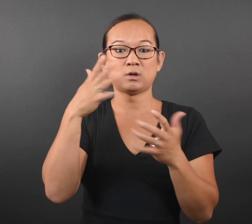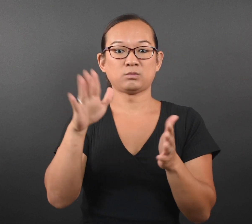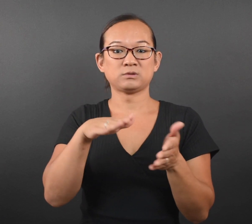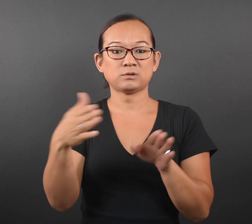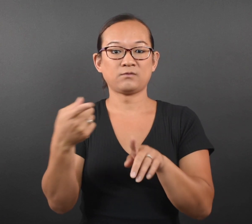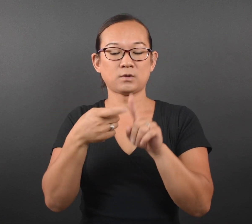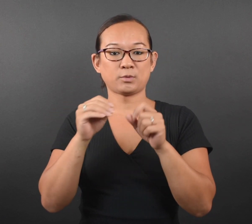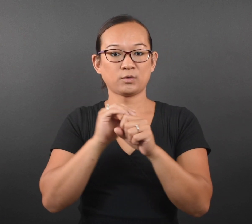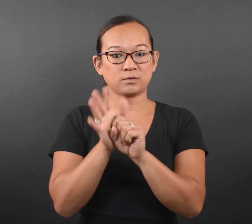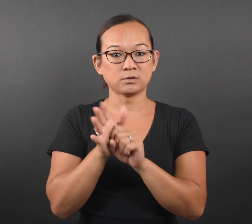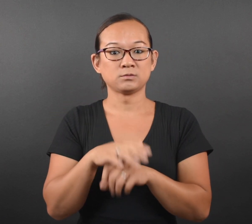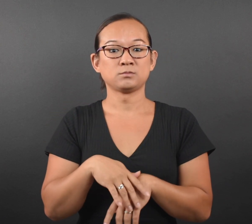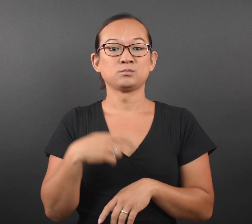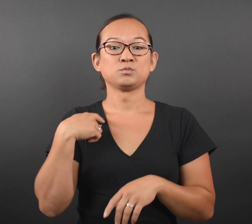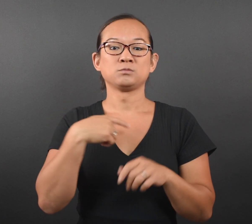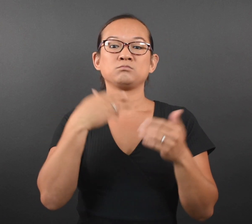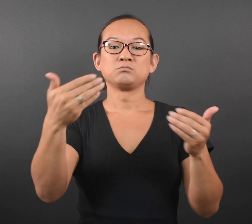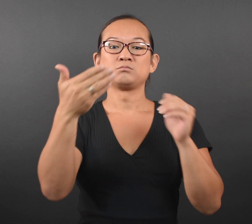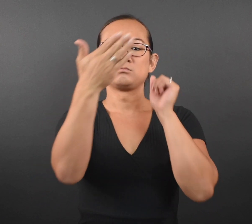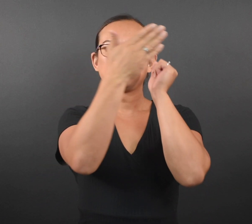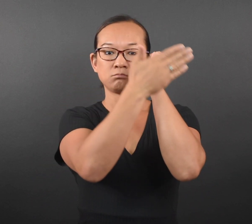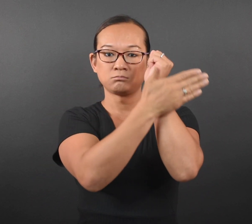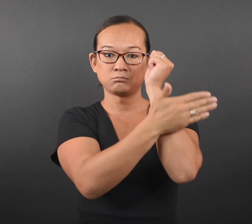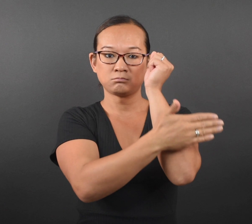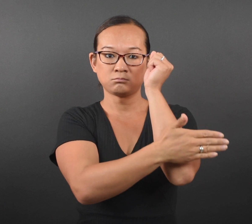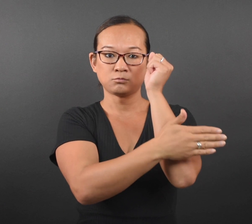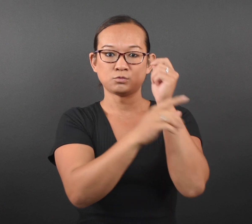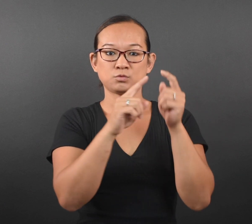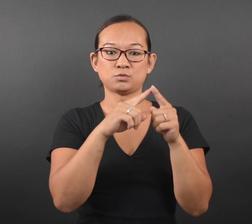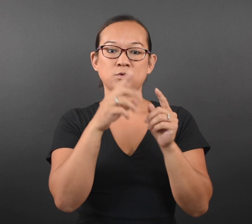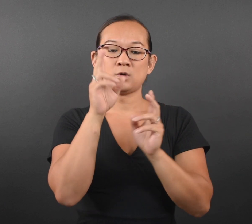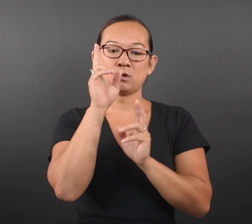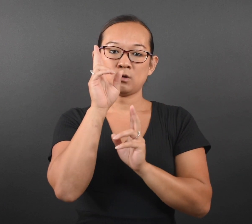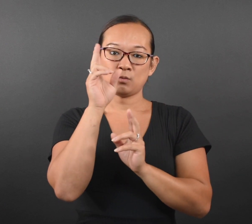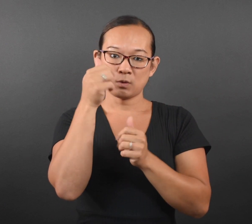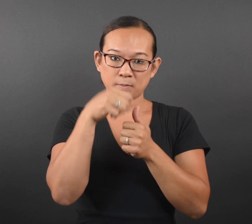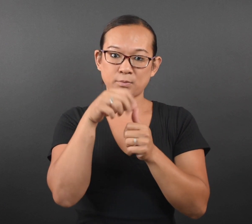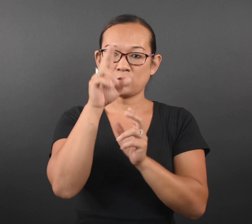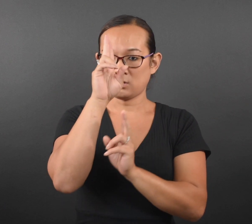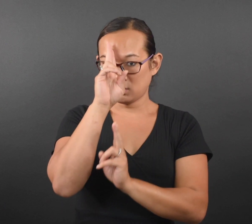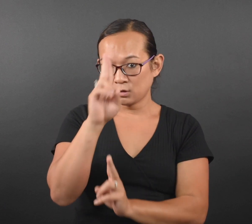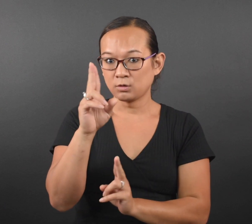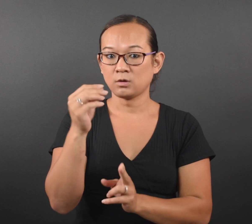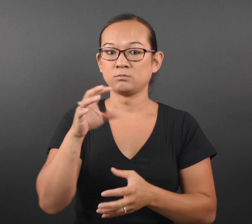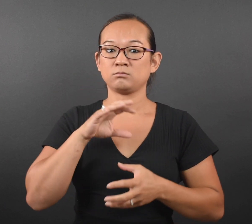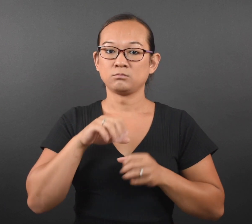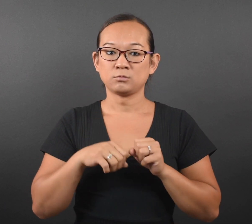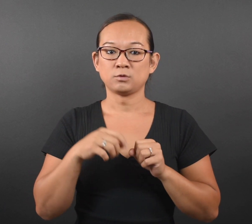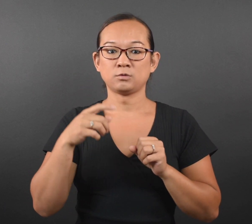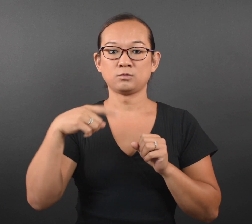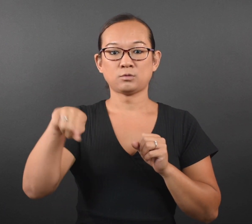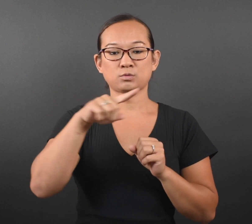from COVID-19. We lower our flags to remember, honor, and mourn those we have lost,” said